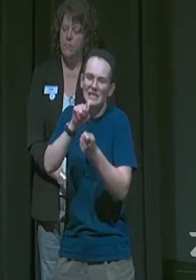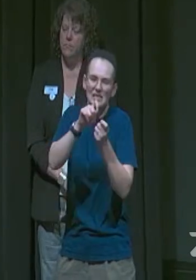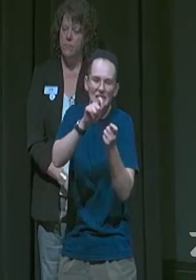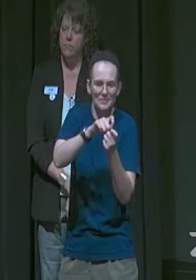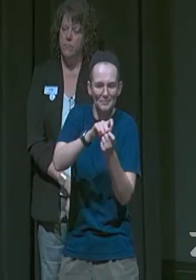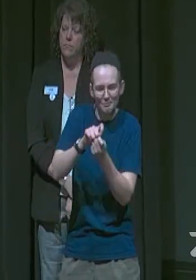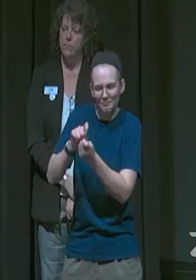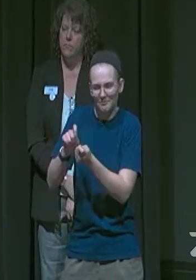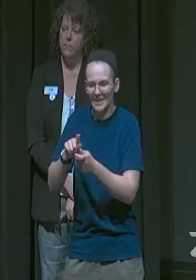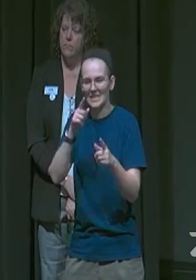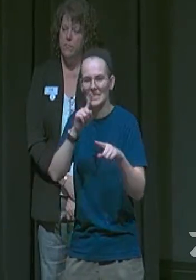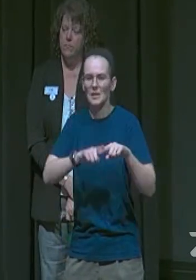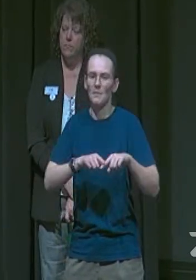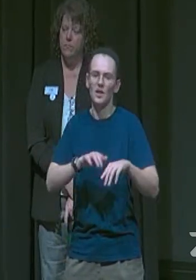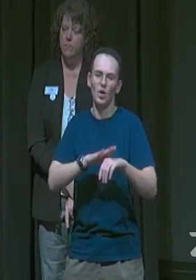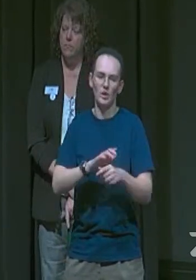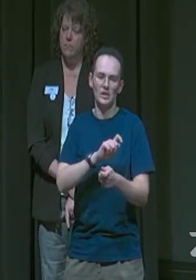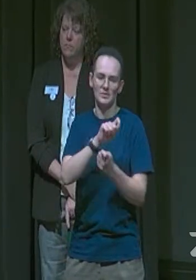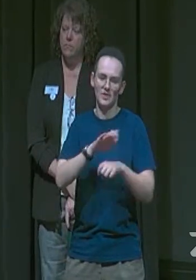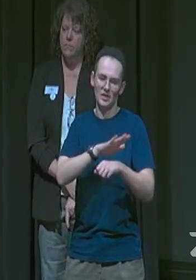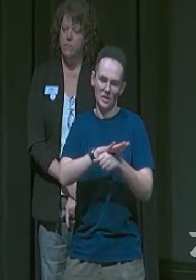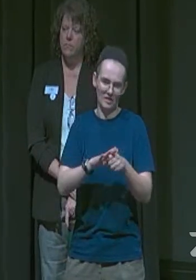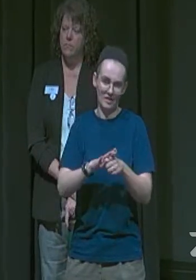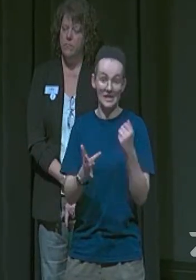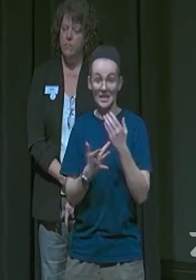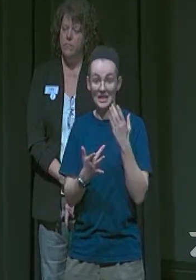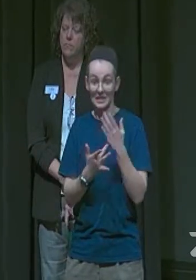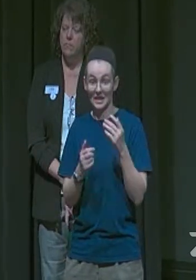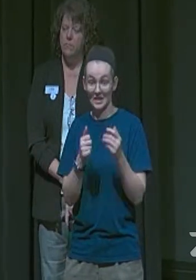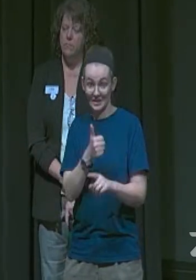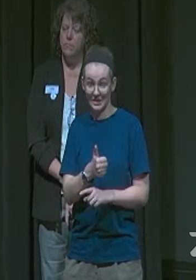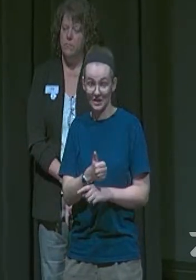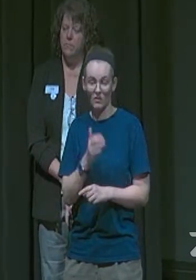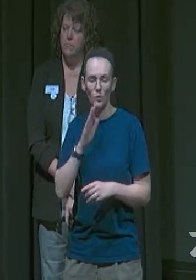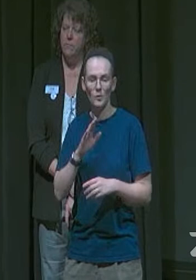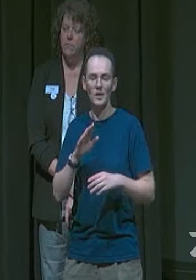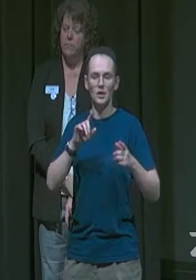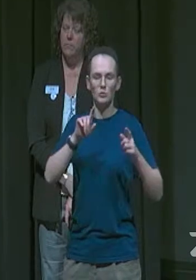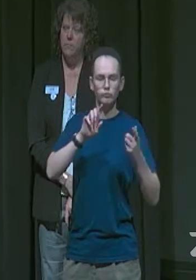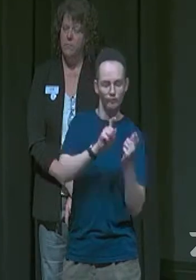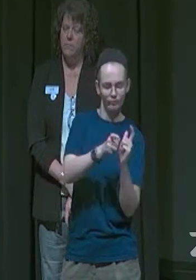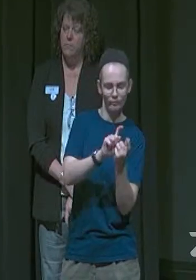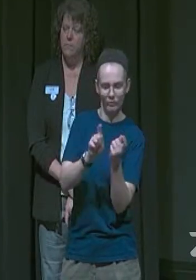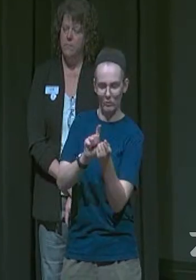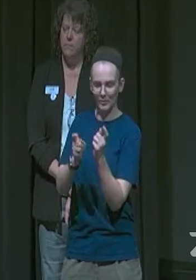guess is the um the the technology itself is going to dose it accordingly to this dredge